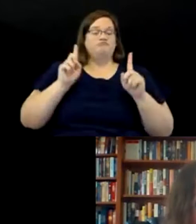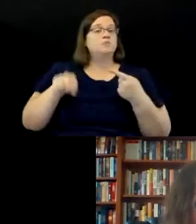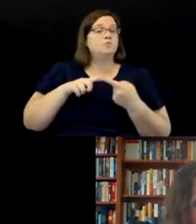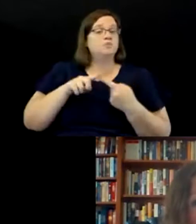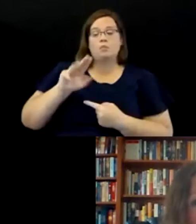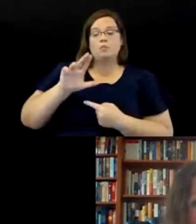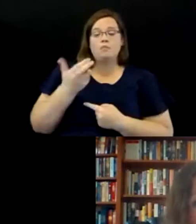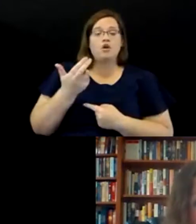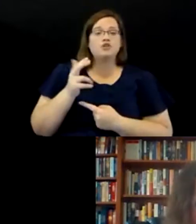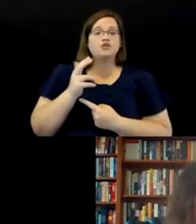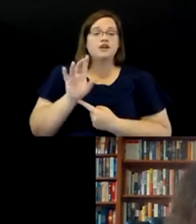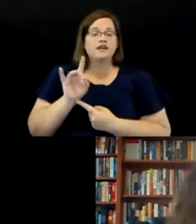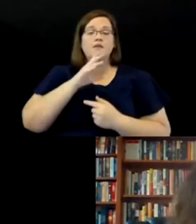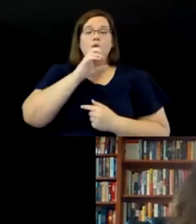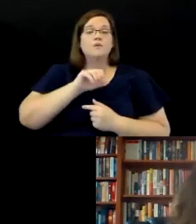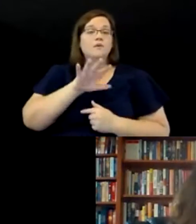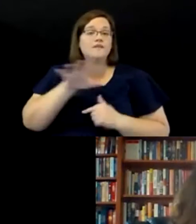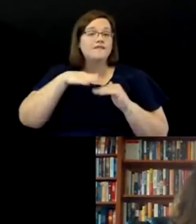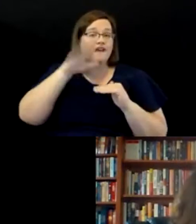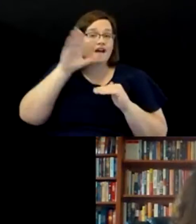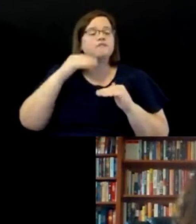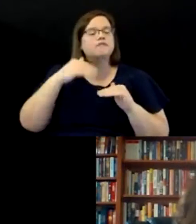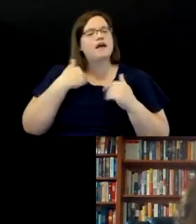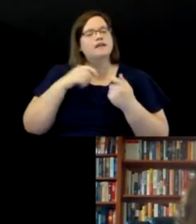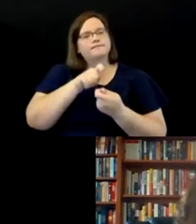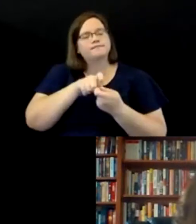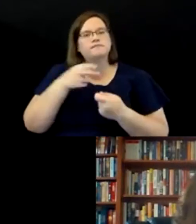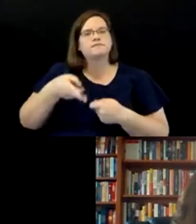the age of 55 who also have certain high-risk health conditions, became